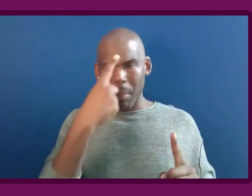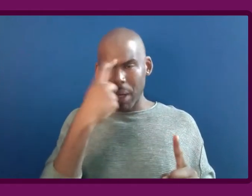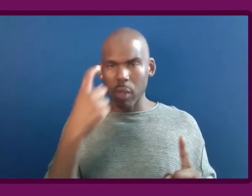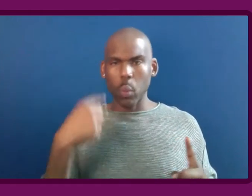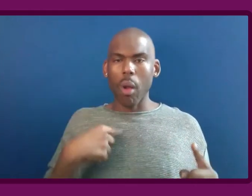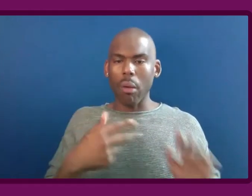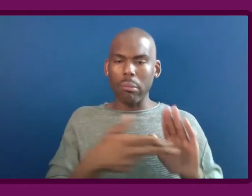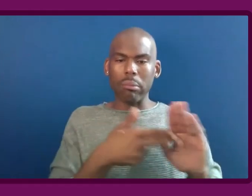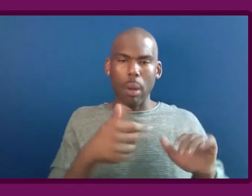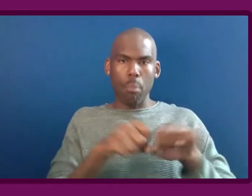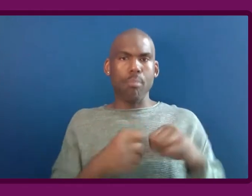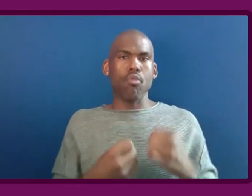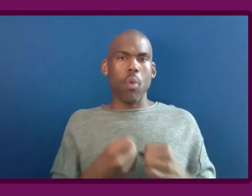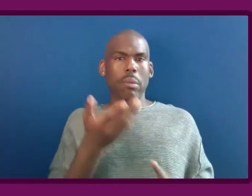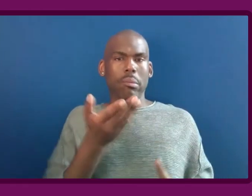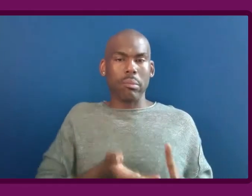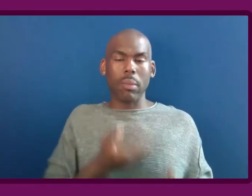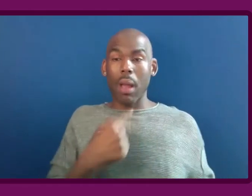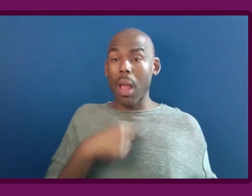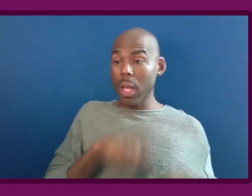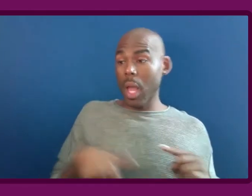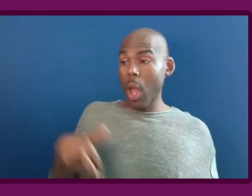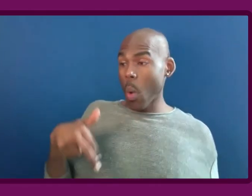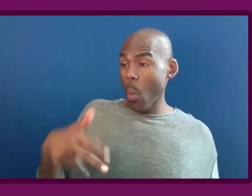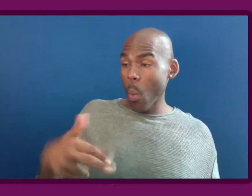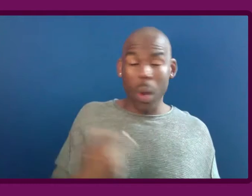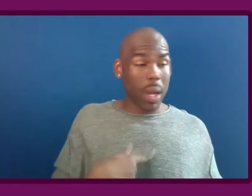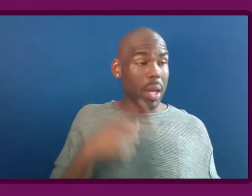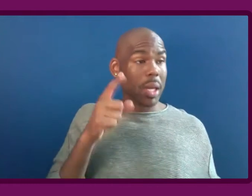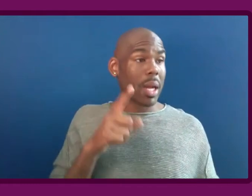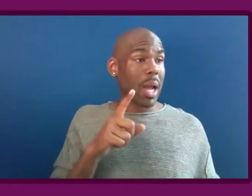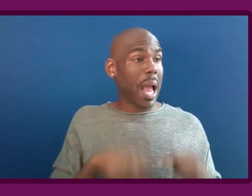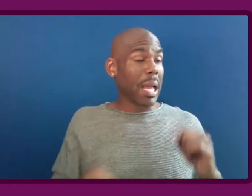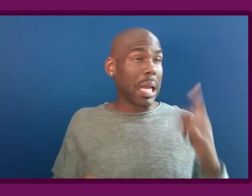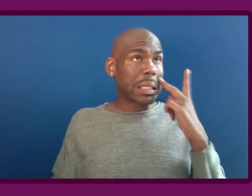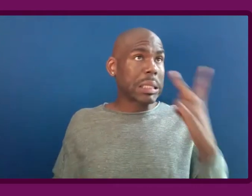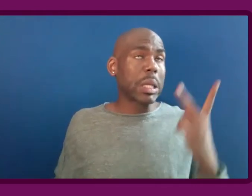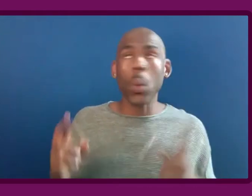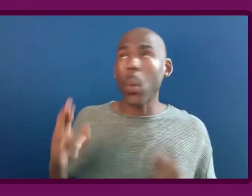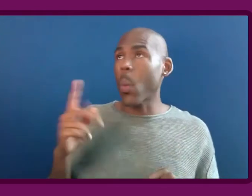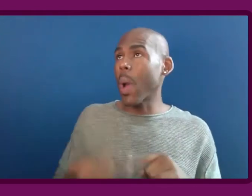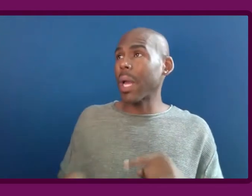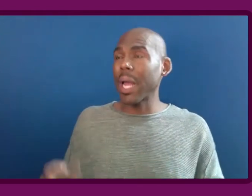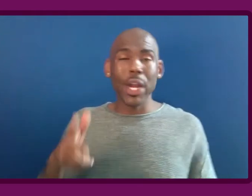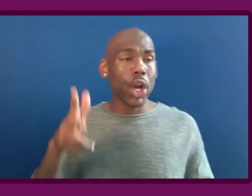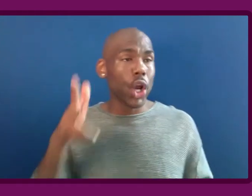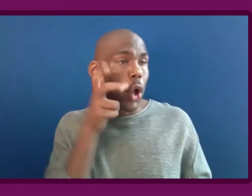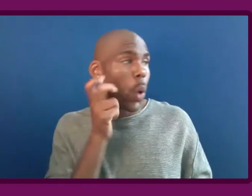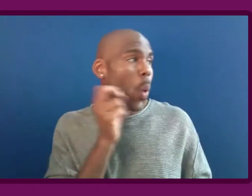right? Since I can't walk, since I can't see, since I cannot hear,